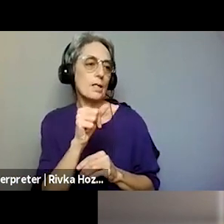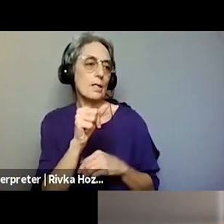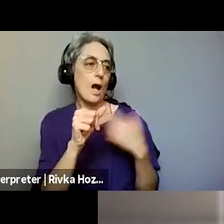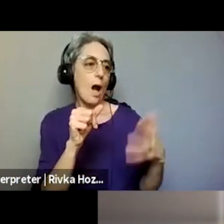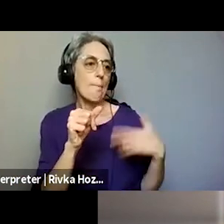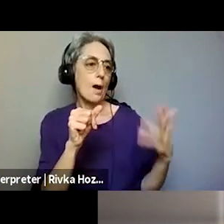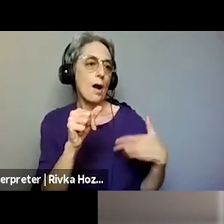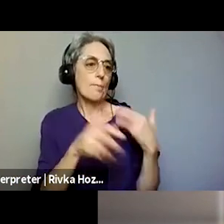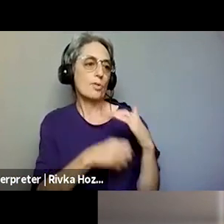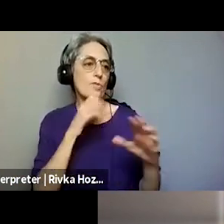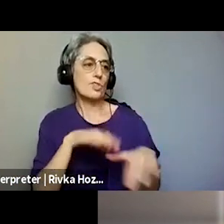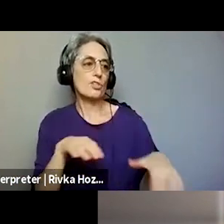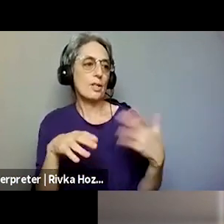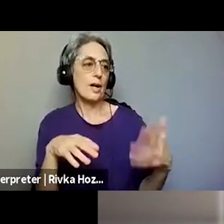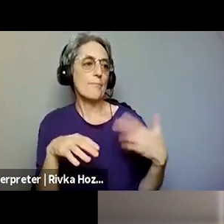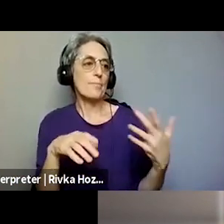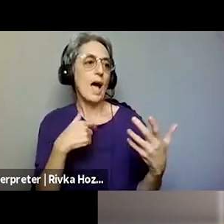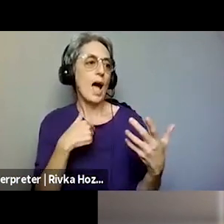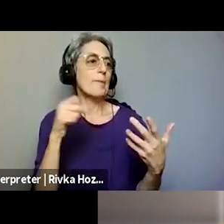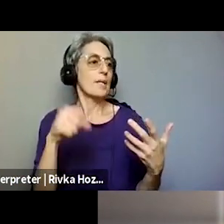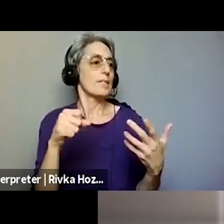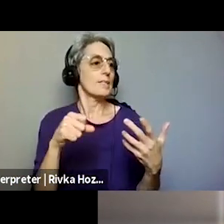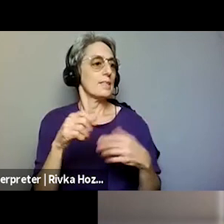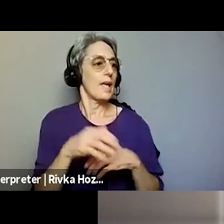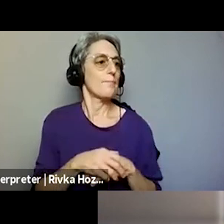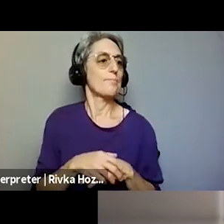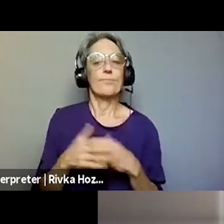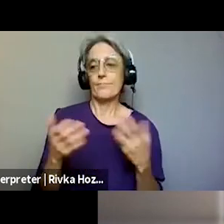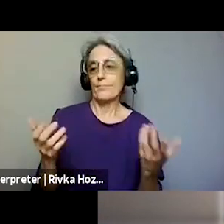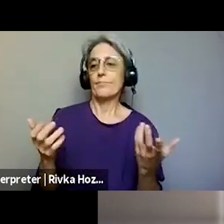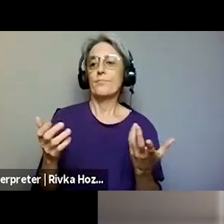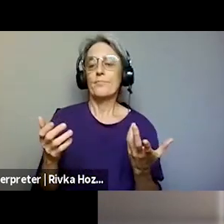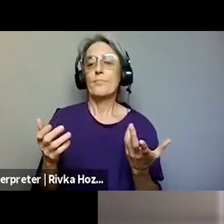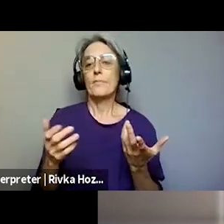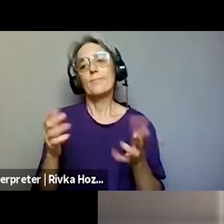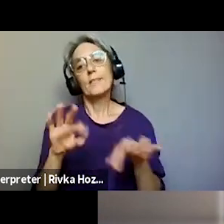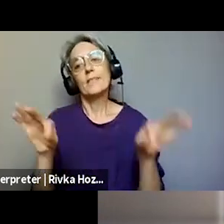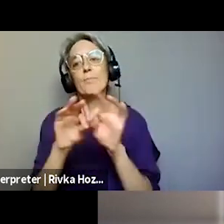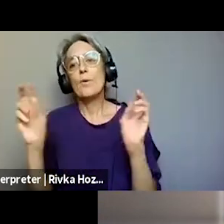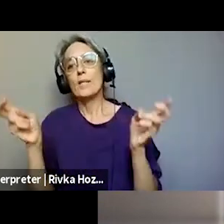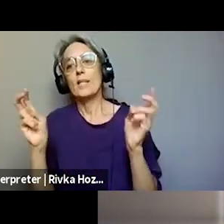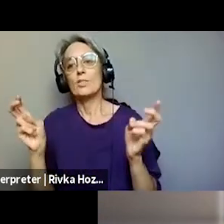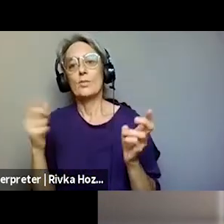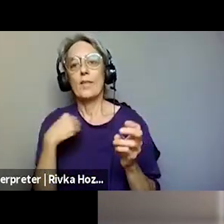I think this is a very important issue that we need to tackle and address.